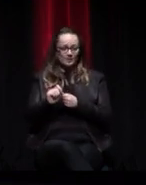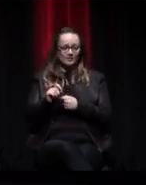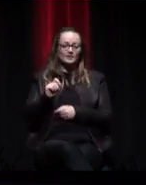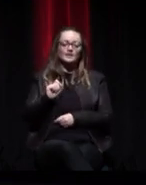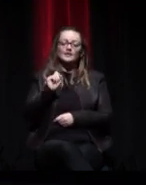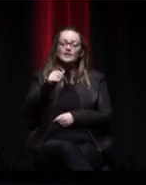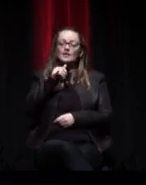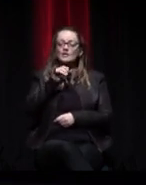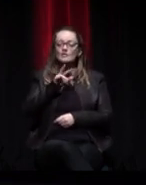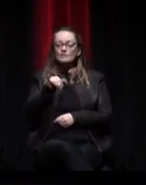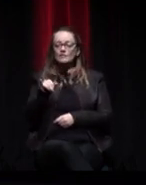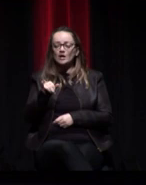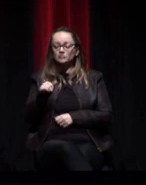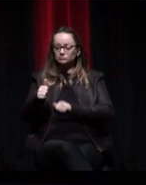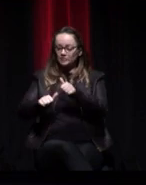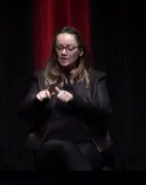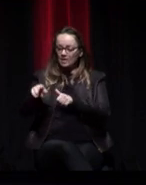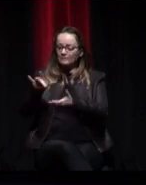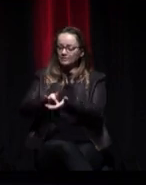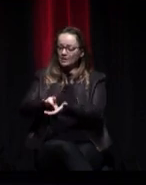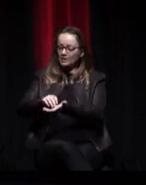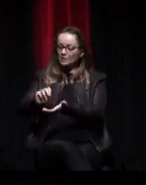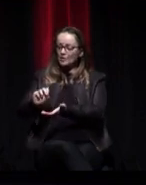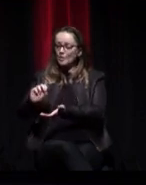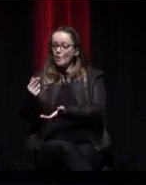whether that's true or a lie?